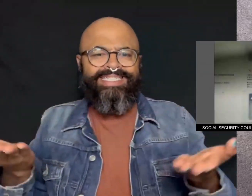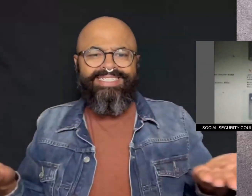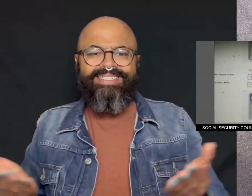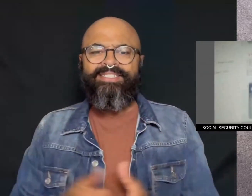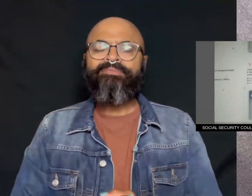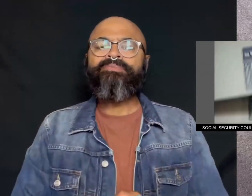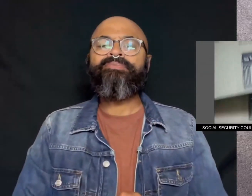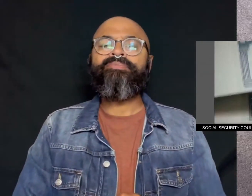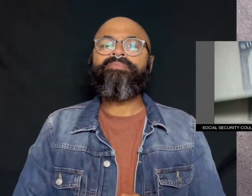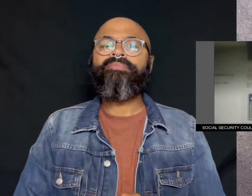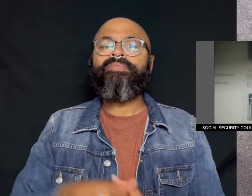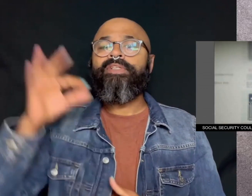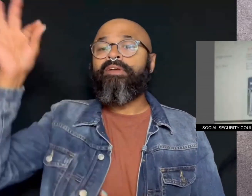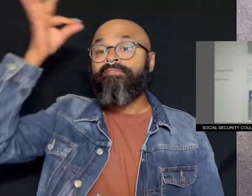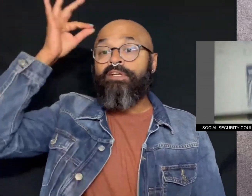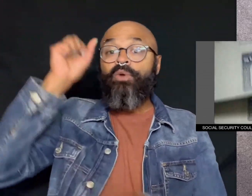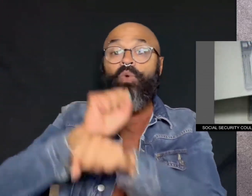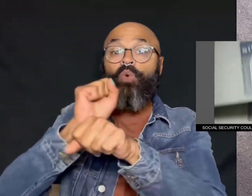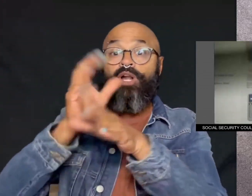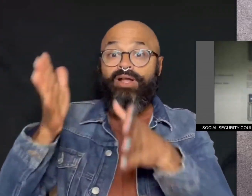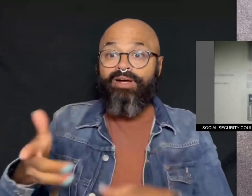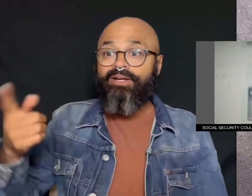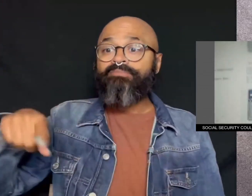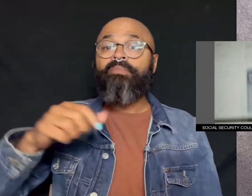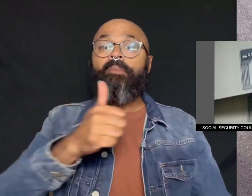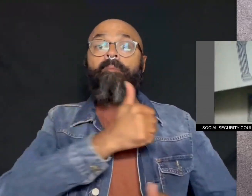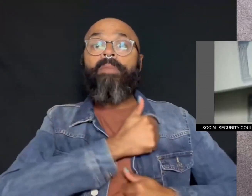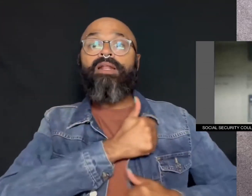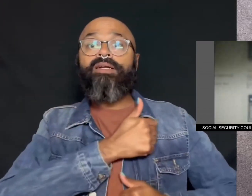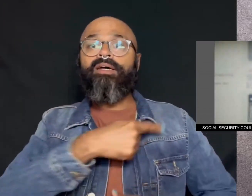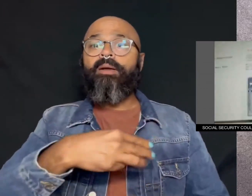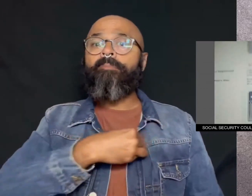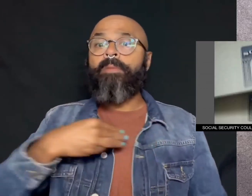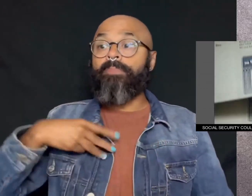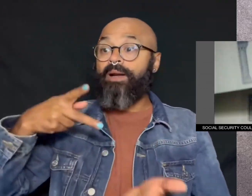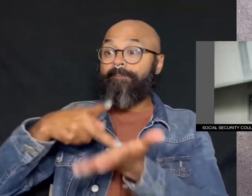and other essentials federal workers and